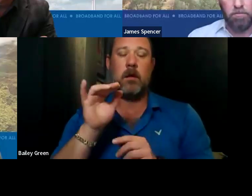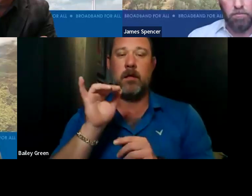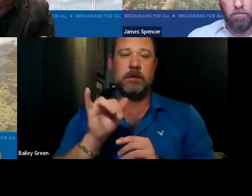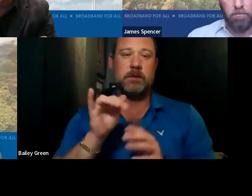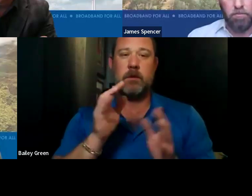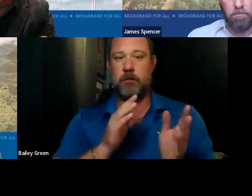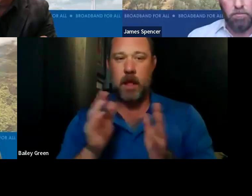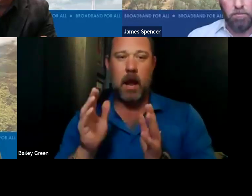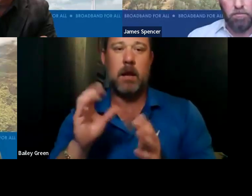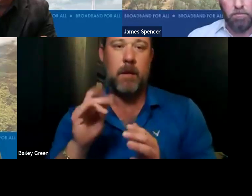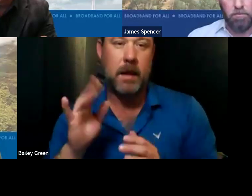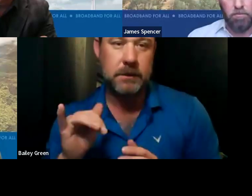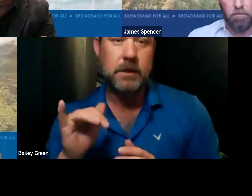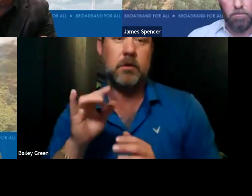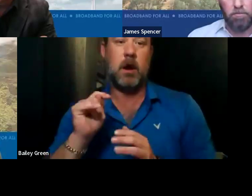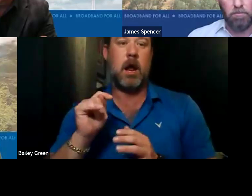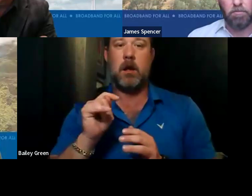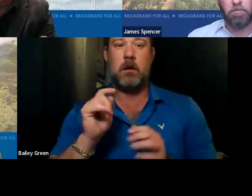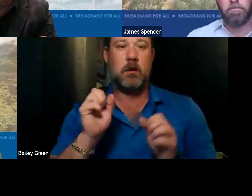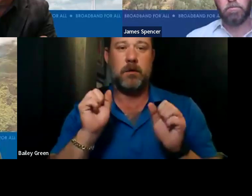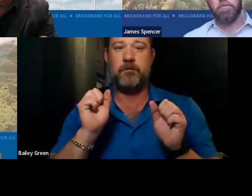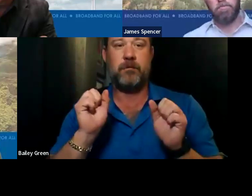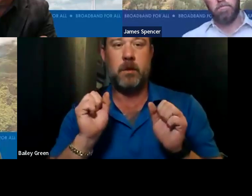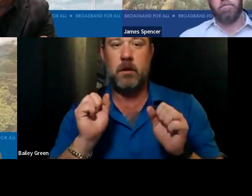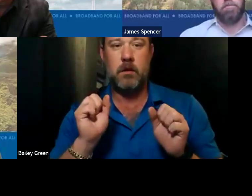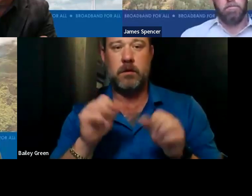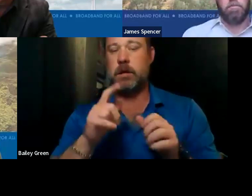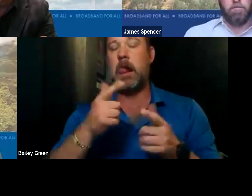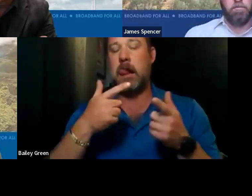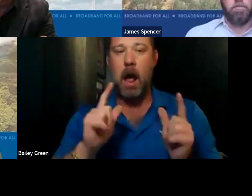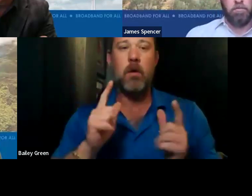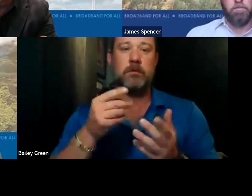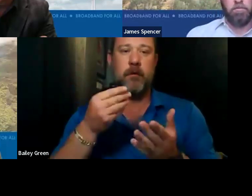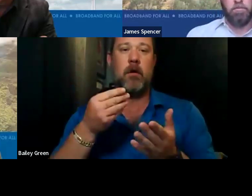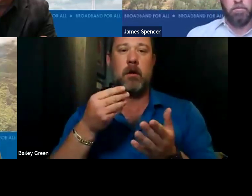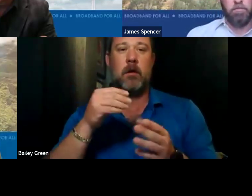and a capacity grant they could. There's an allowance for funding that they can use for the